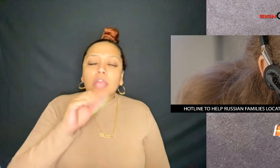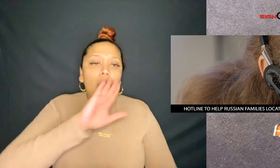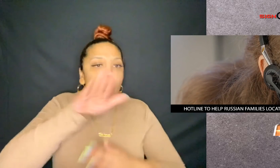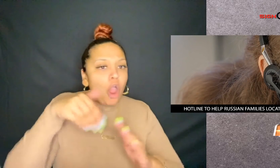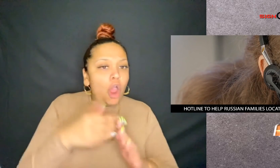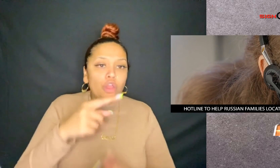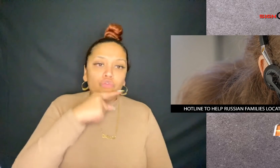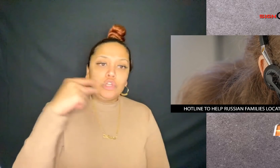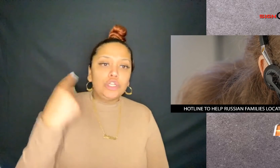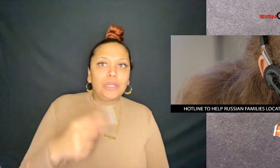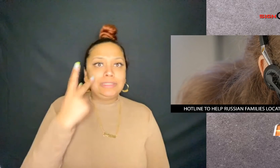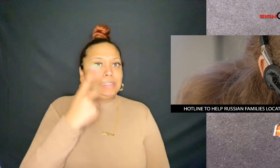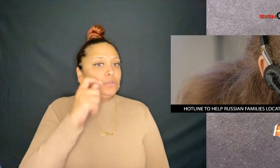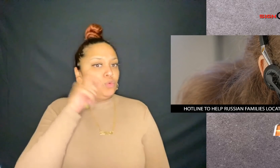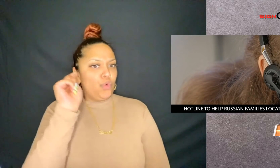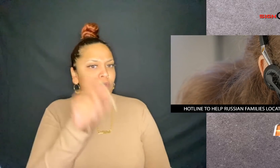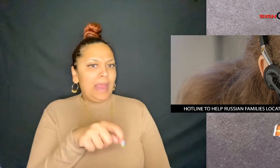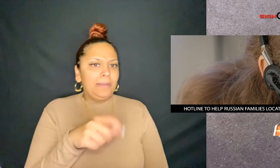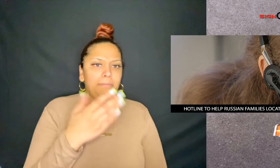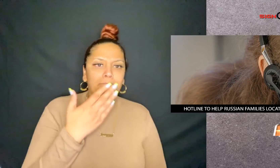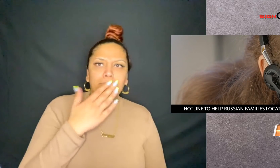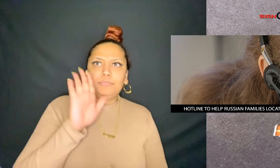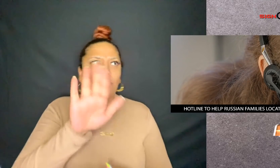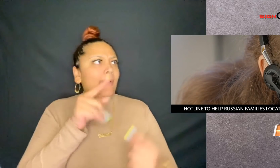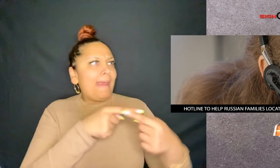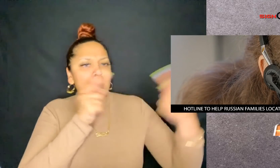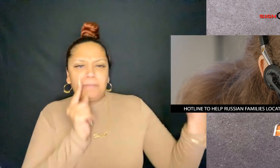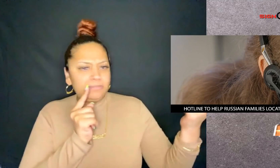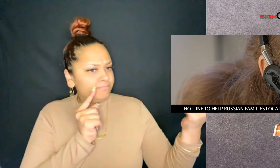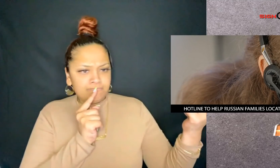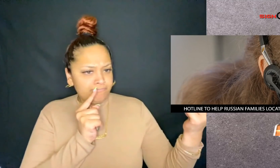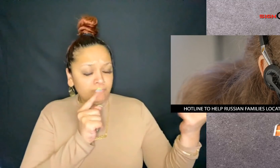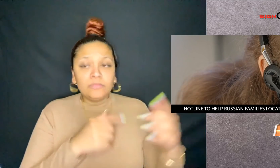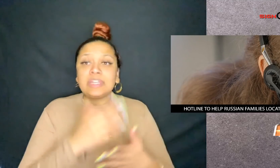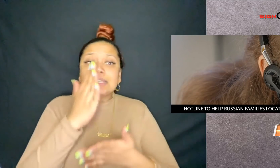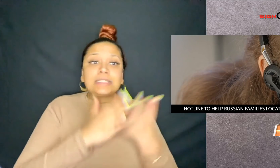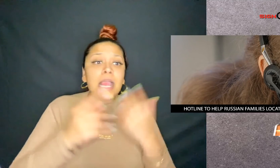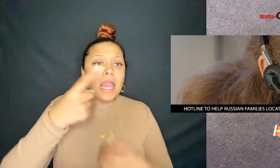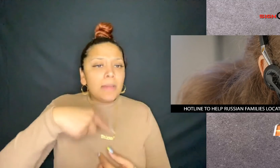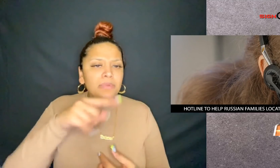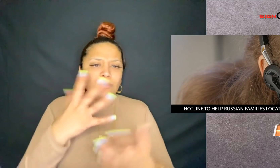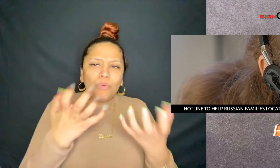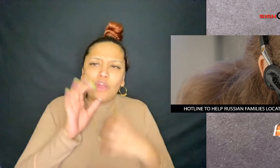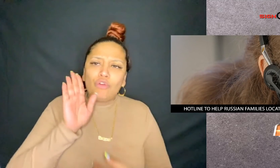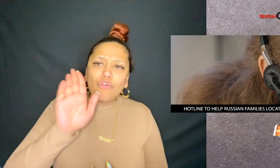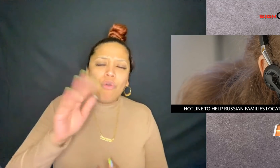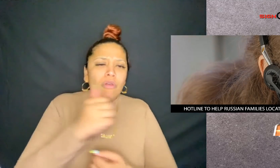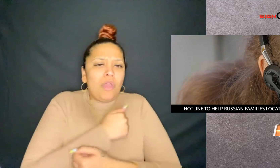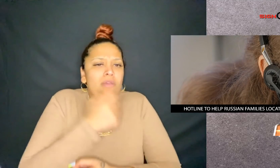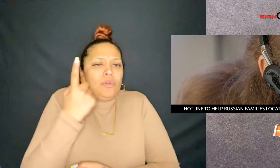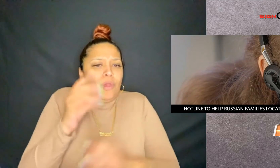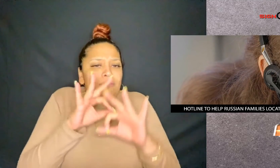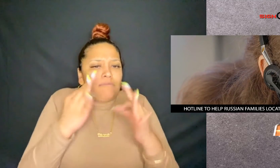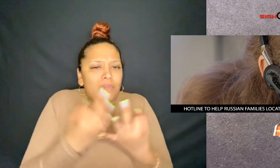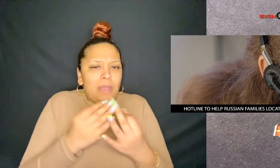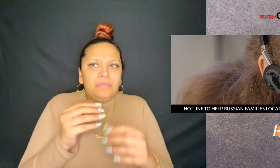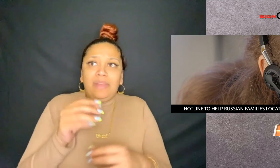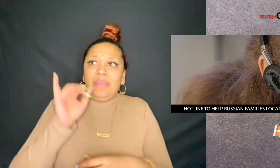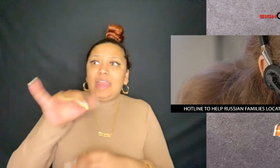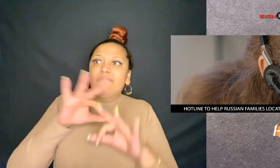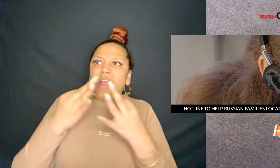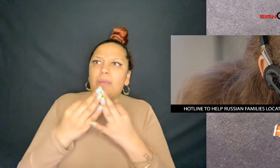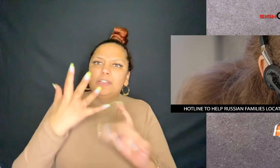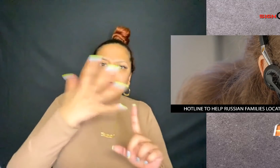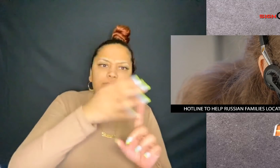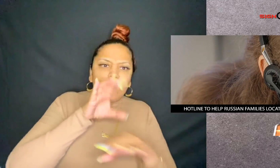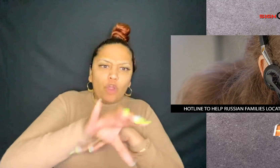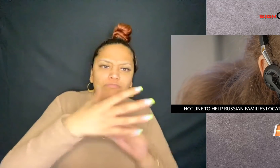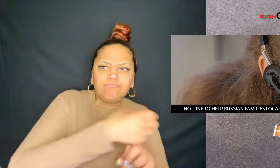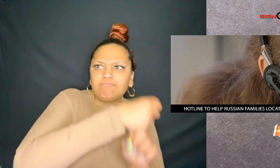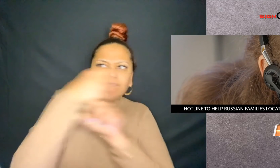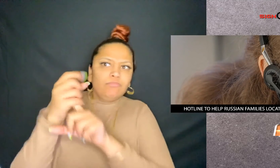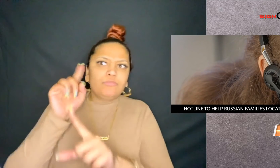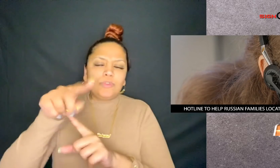terrorize Ukraine but listen not all Russians see Ukrainians as their enemies some just